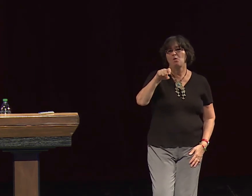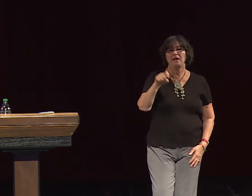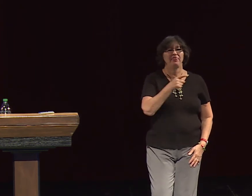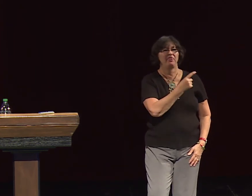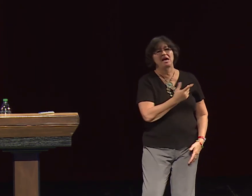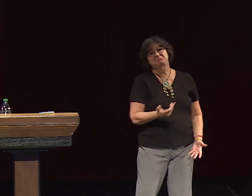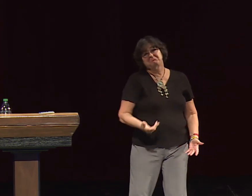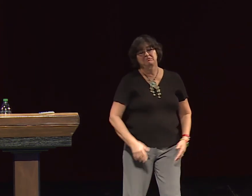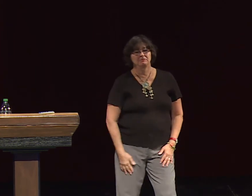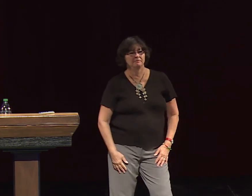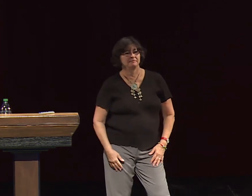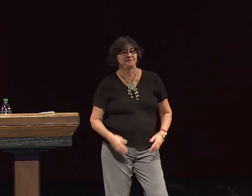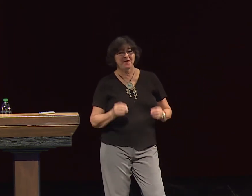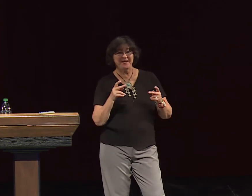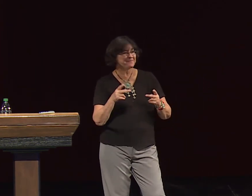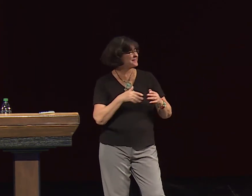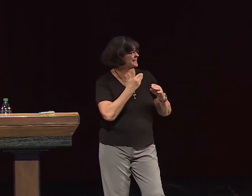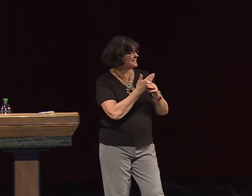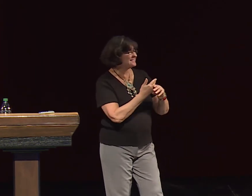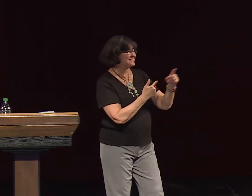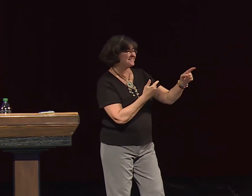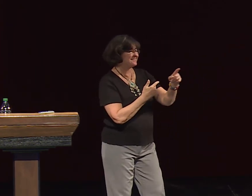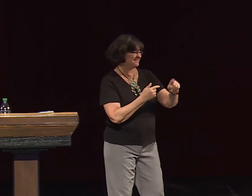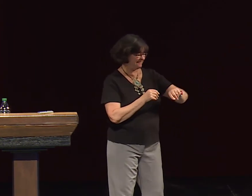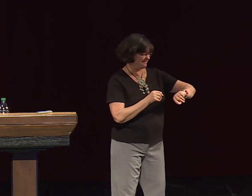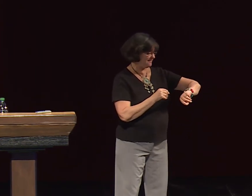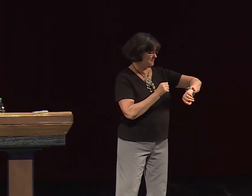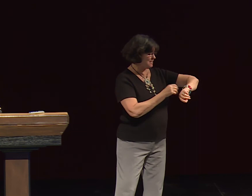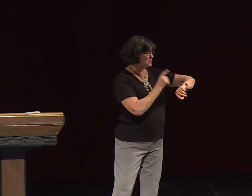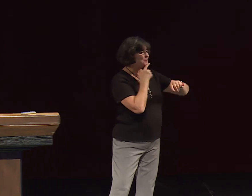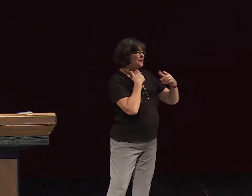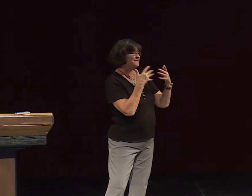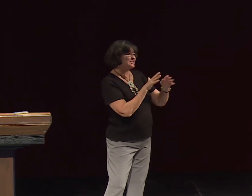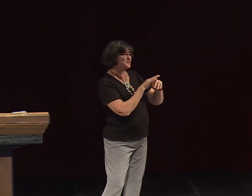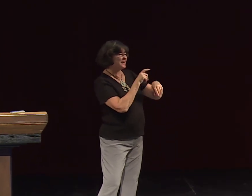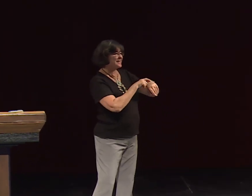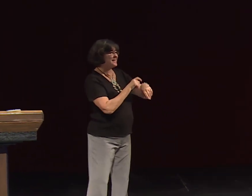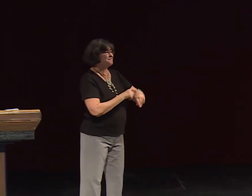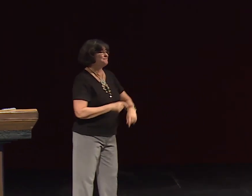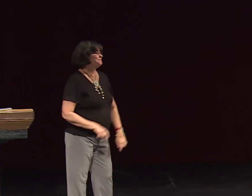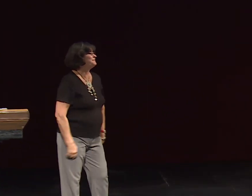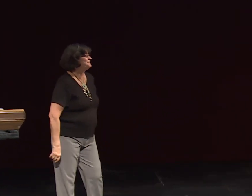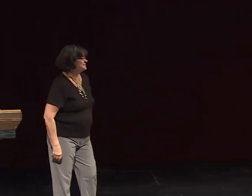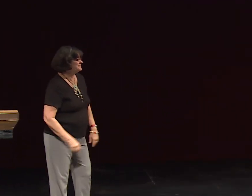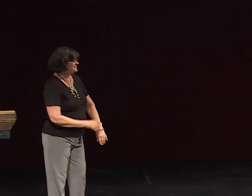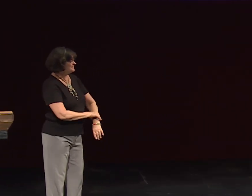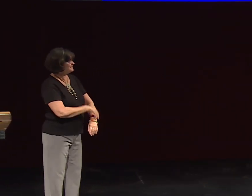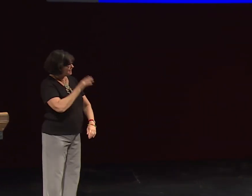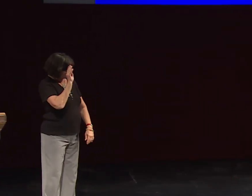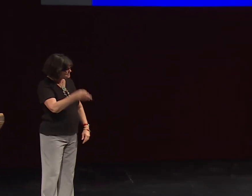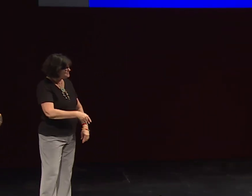but here in America, the thinking is that, with the IDEA Act, that this next law isn't necessary.